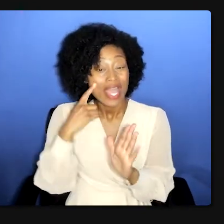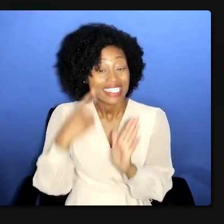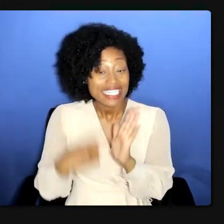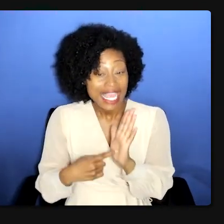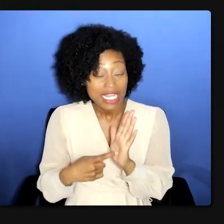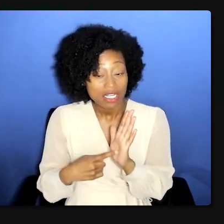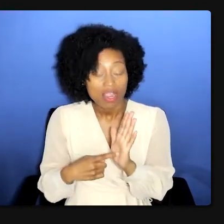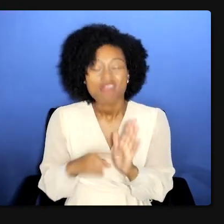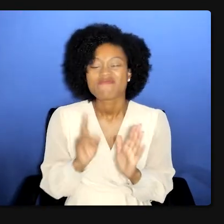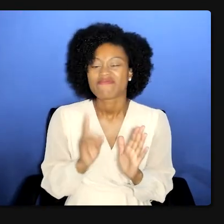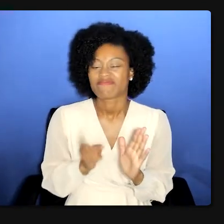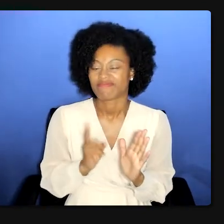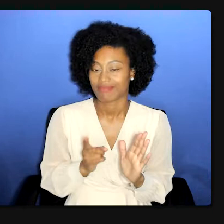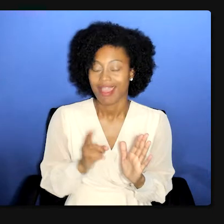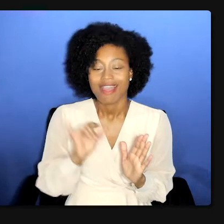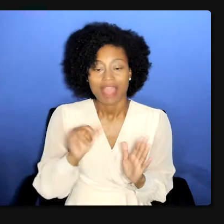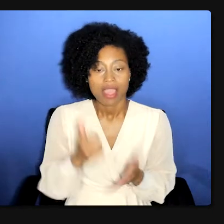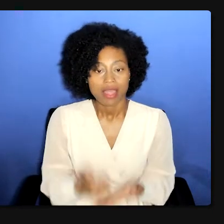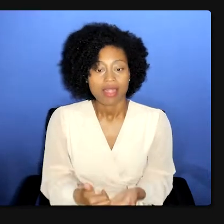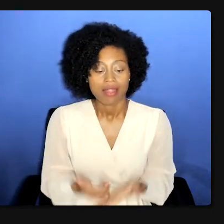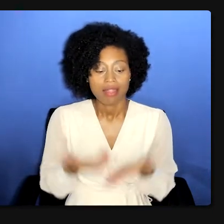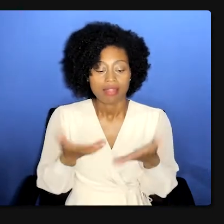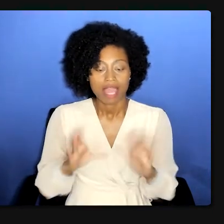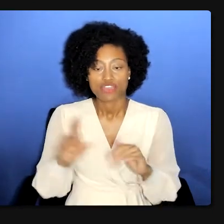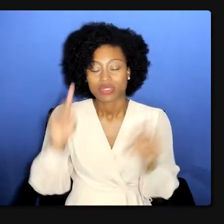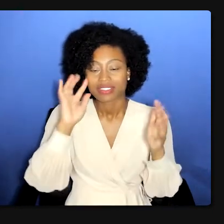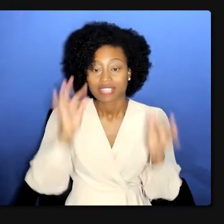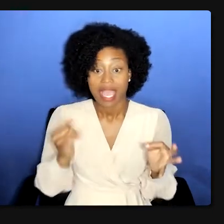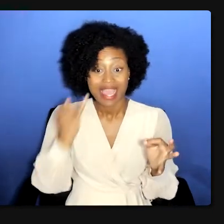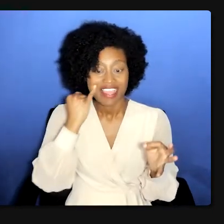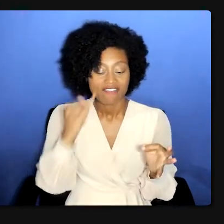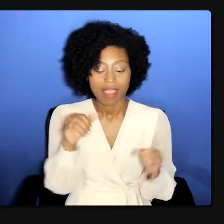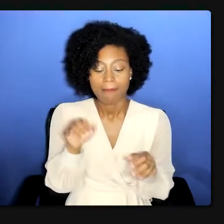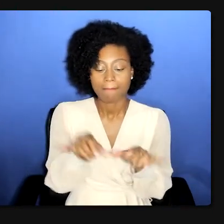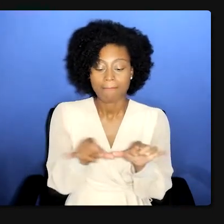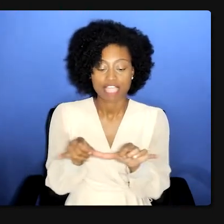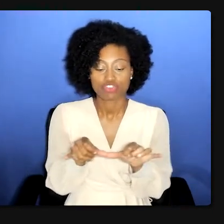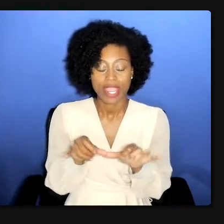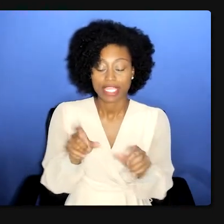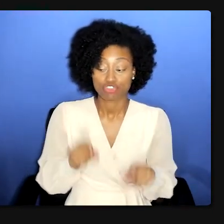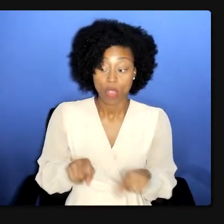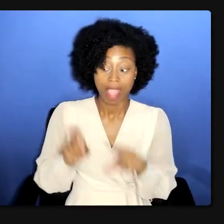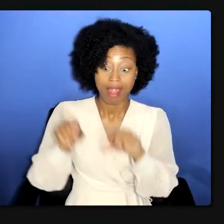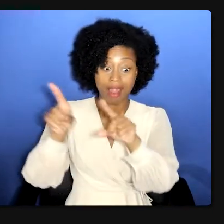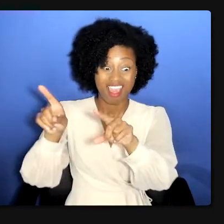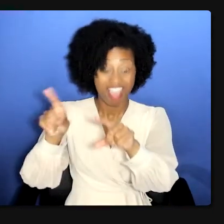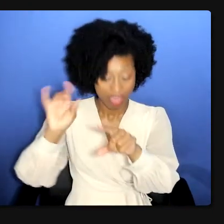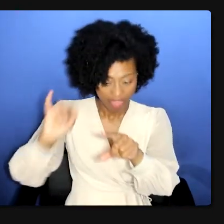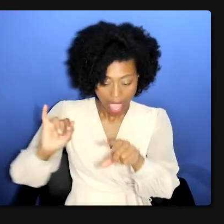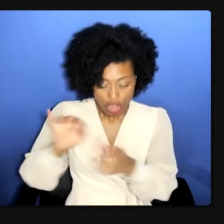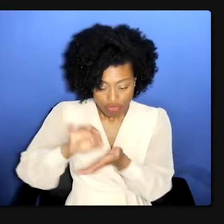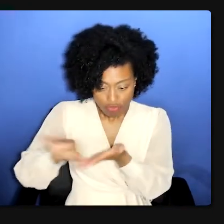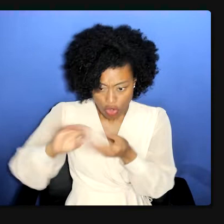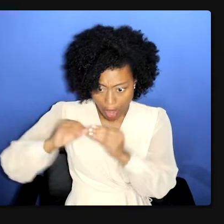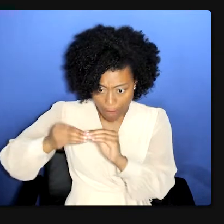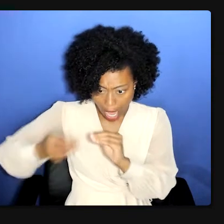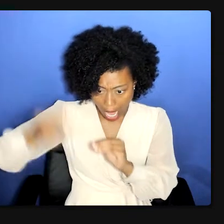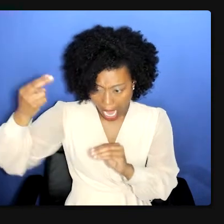which lets you decide if a metric trend is significant enough